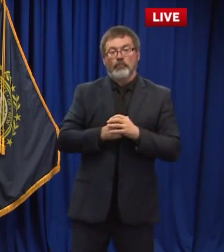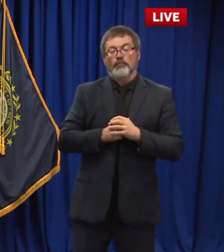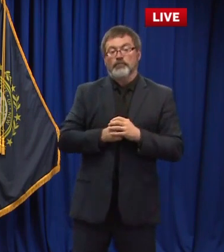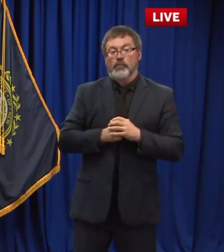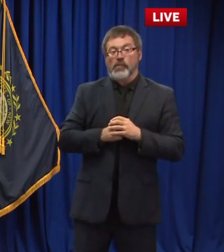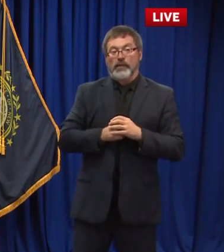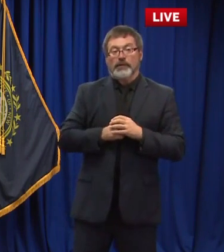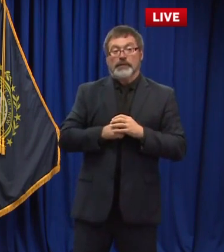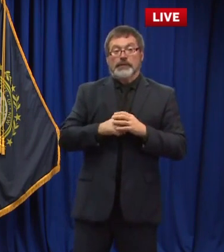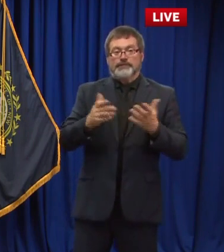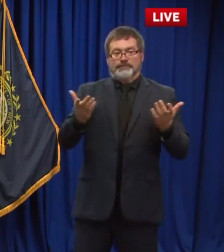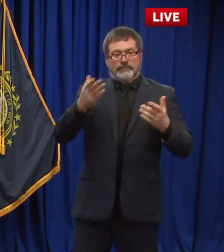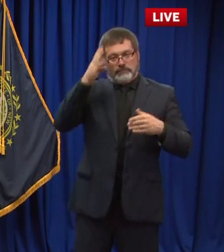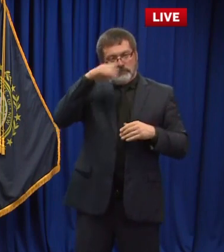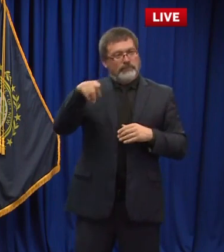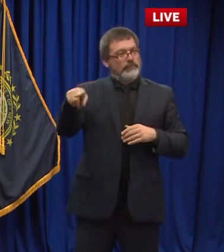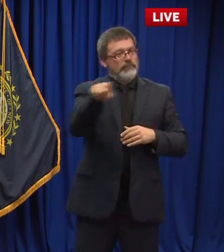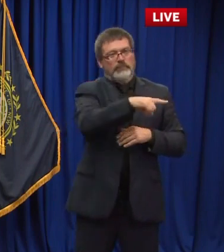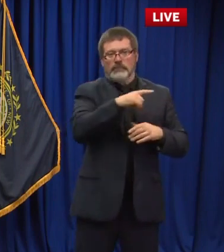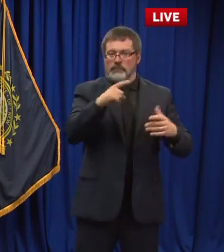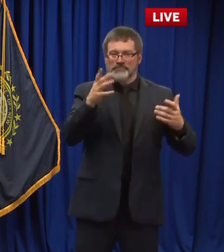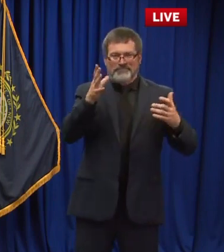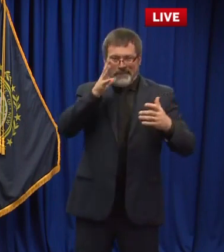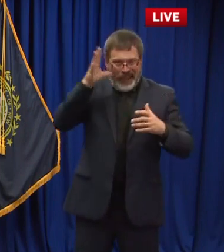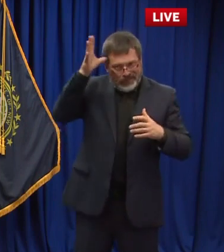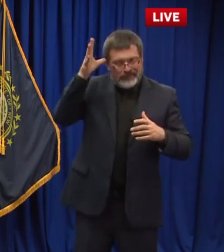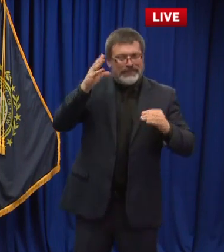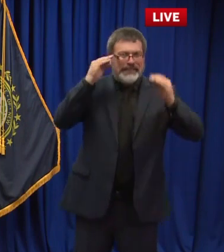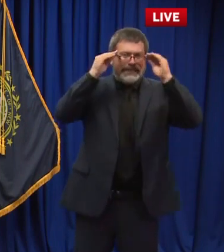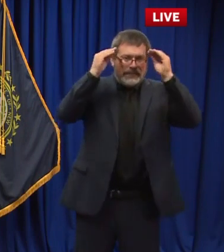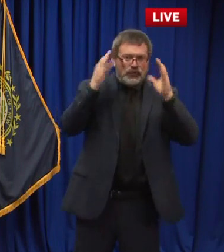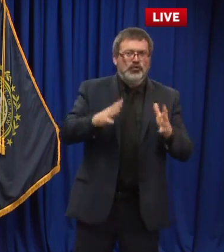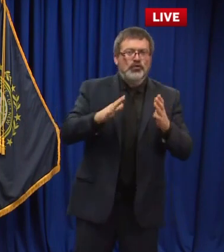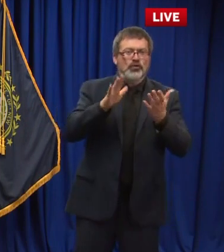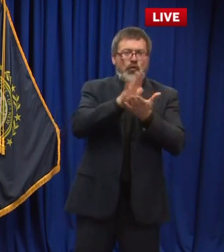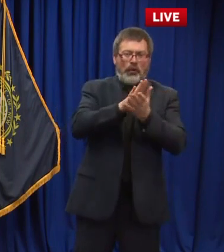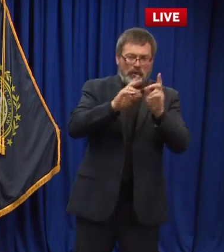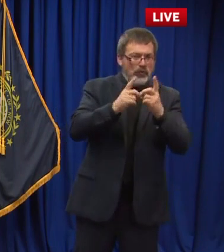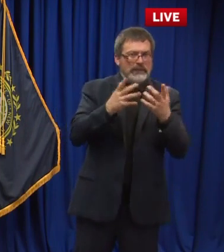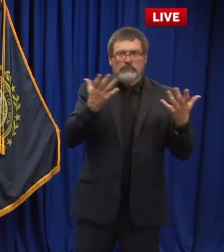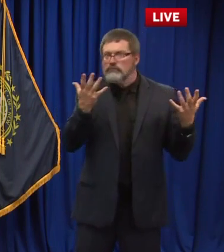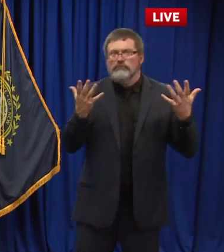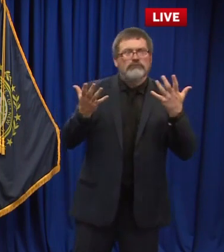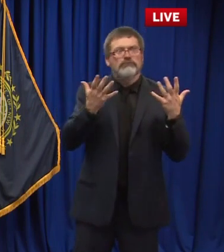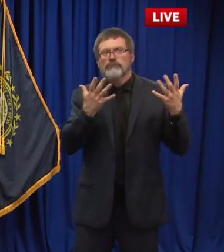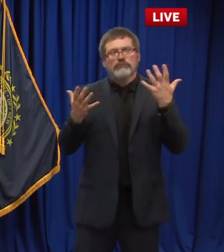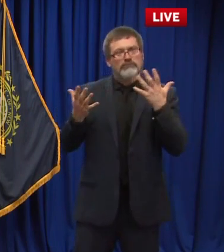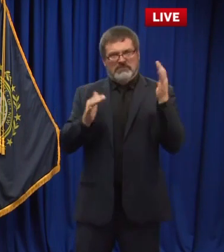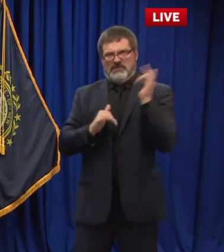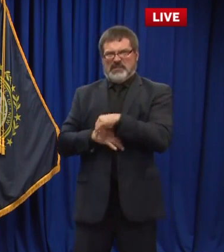THIS AFTERNOON, WE ARE RELEASING SCHOOL GUIDANCE DOCUMENTS FOR OPENING SCHOOLS UP ACROSS THE STATE.